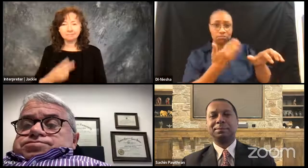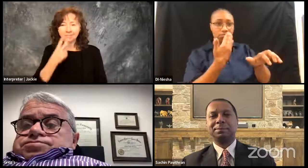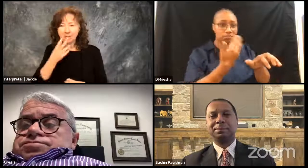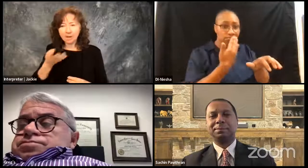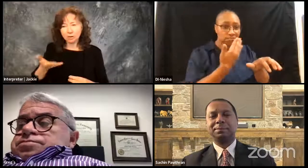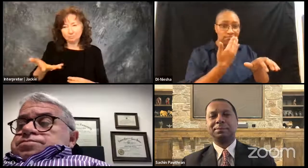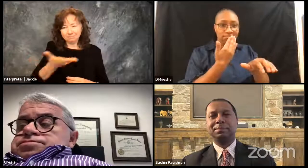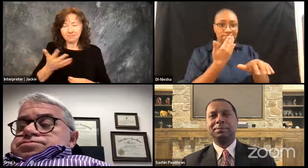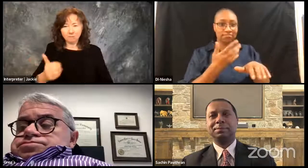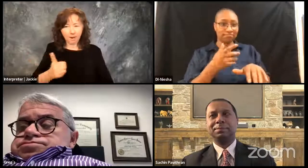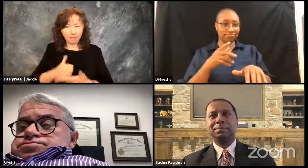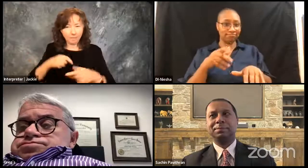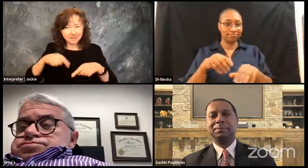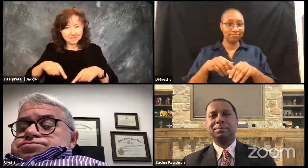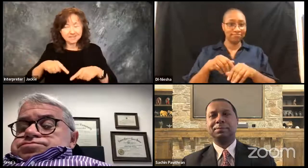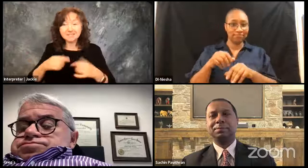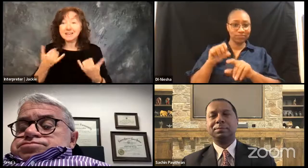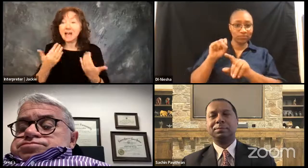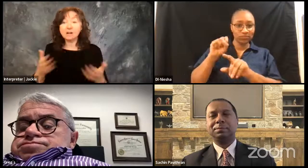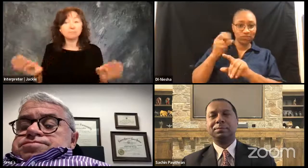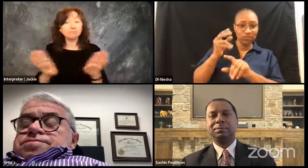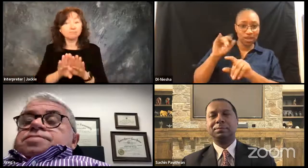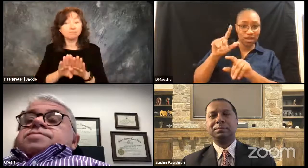We are officially adjourned. ( recording stopped. ) U.S. ACCESS BOARDUNOFFICIAL TRANSCRIPTSWEDNESDAY, JANUARY 12, 2022 Page 1 of 2